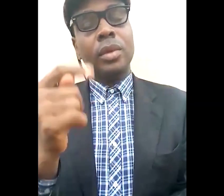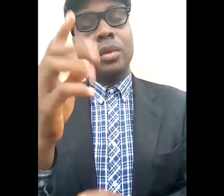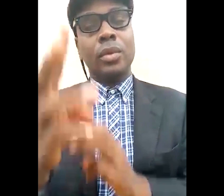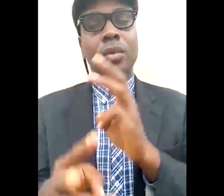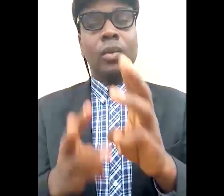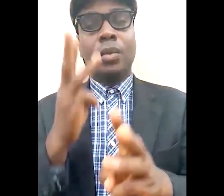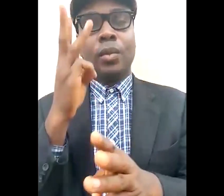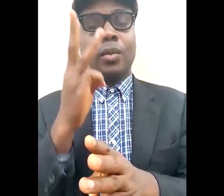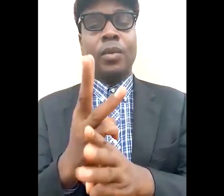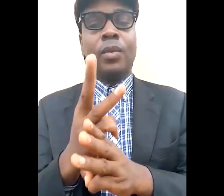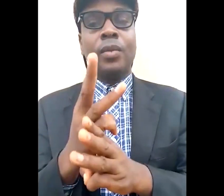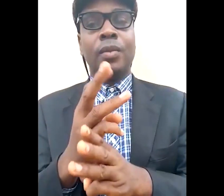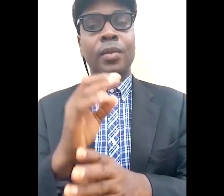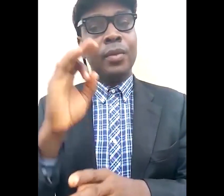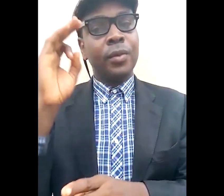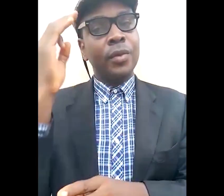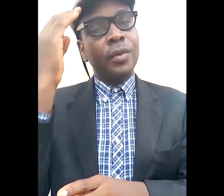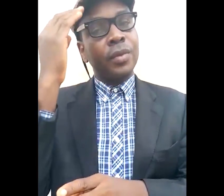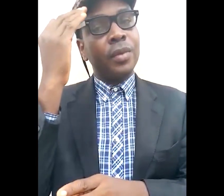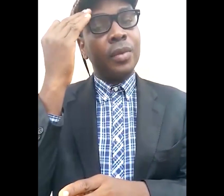identity.